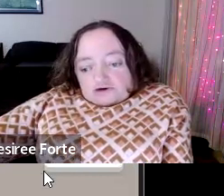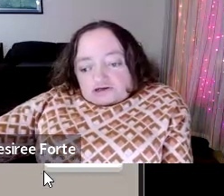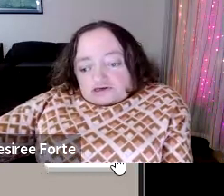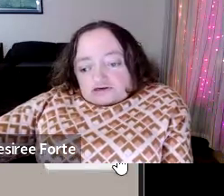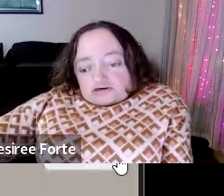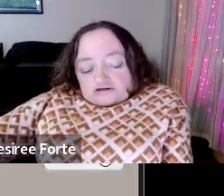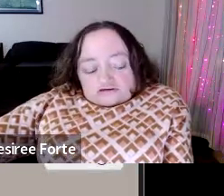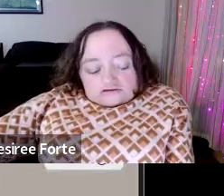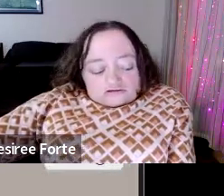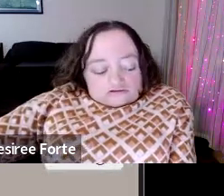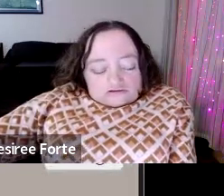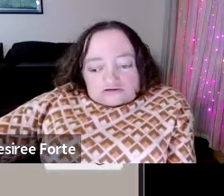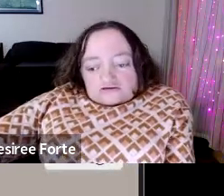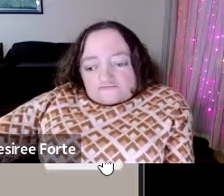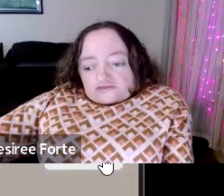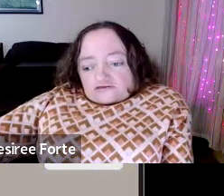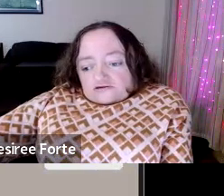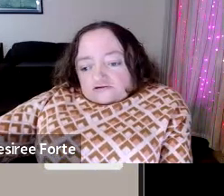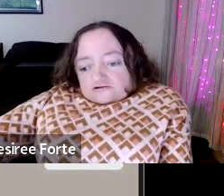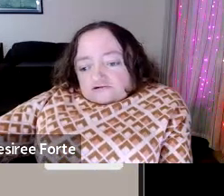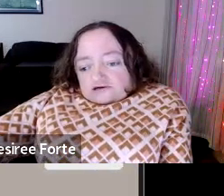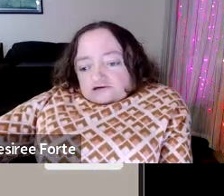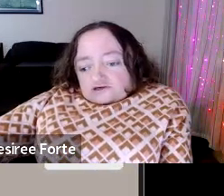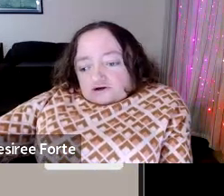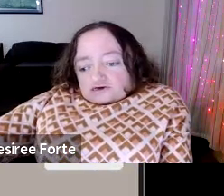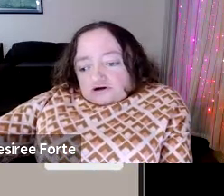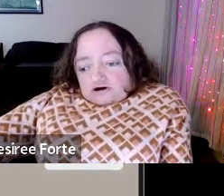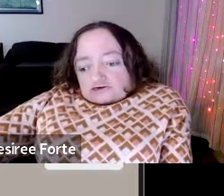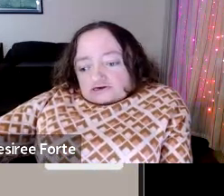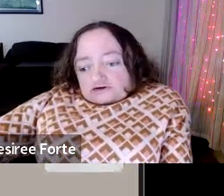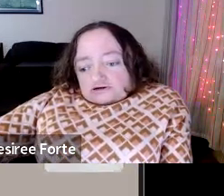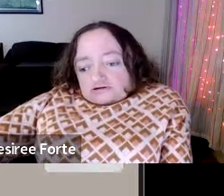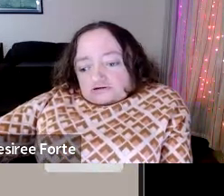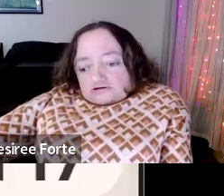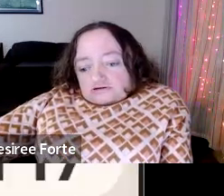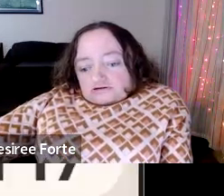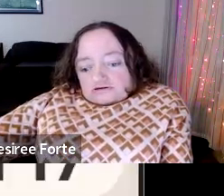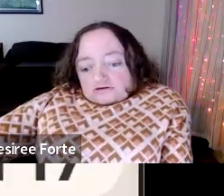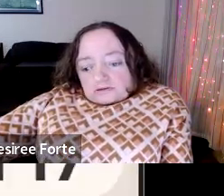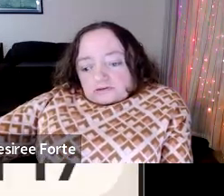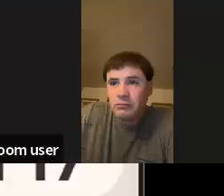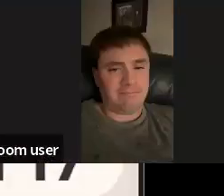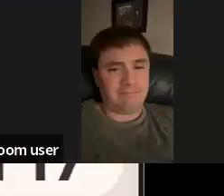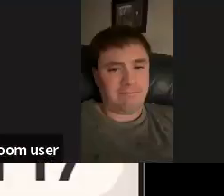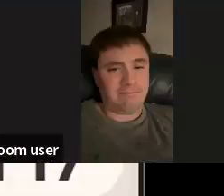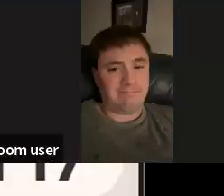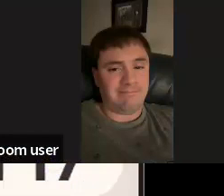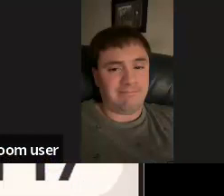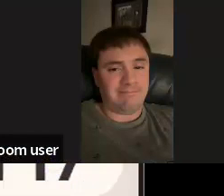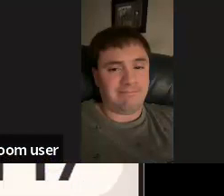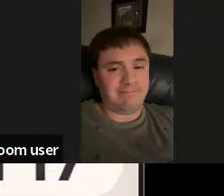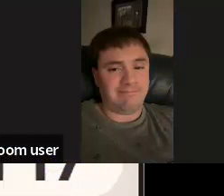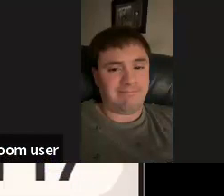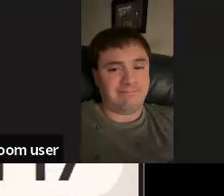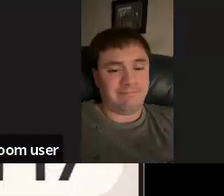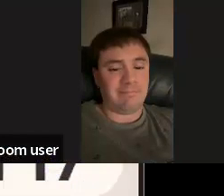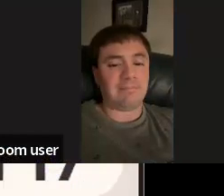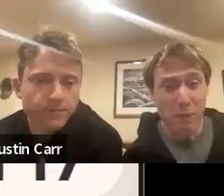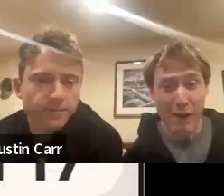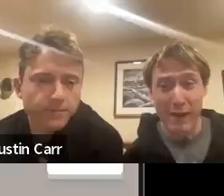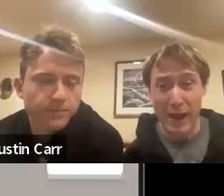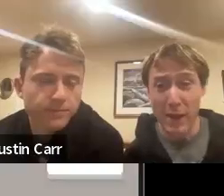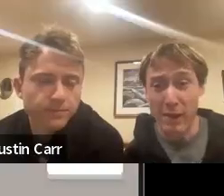: The Americans disabilities act, the ADA is a civil rights law -- this commission against people with disabilities in all areas of public life.